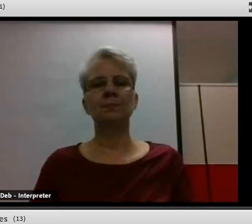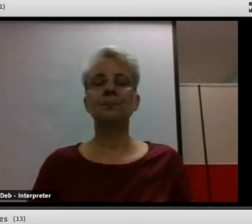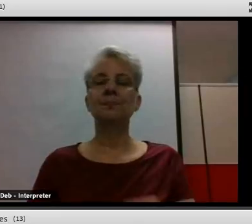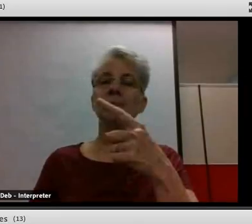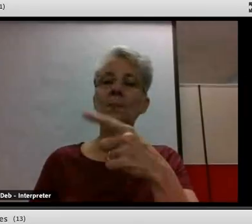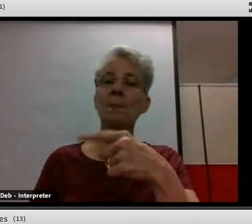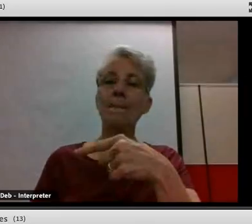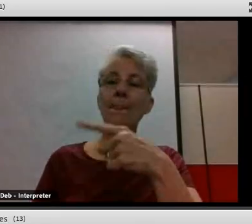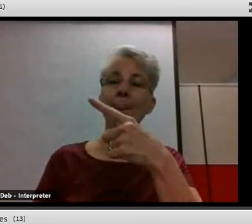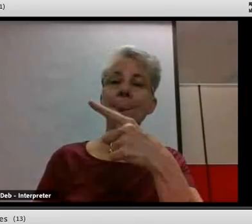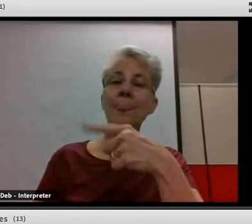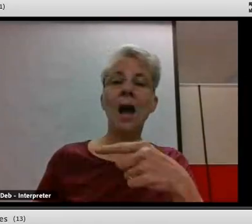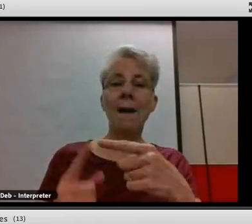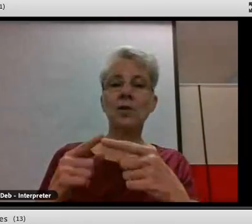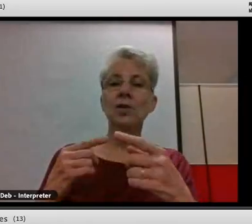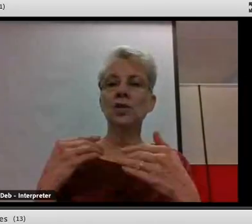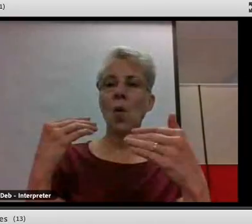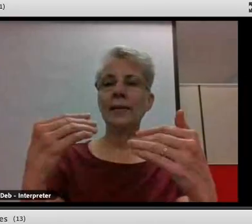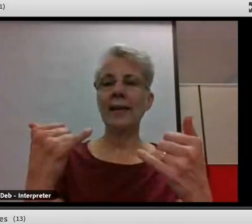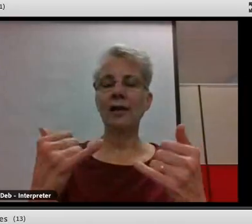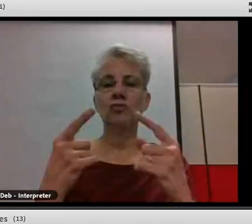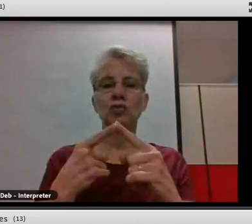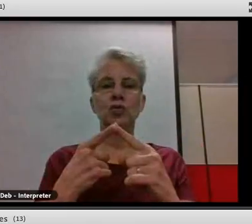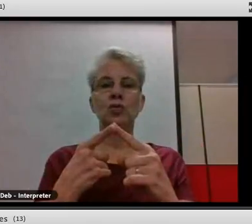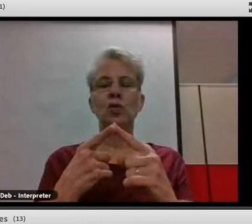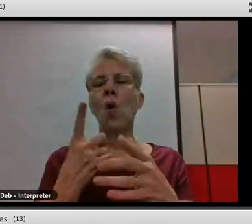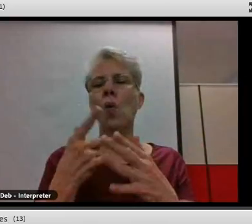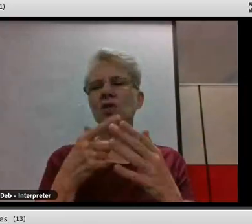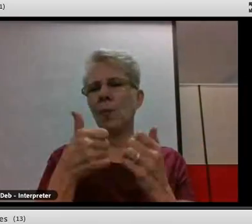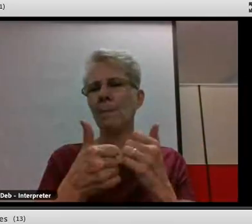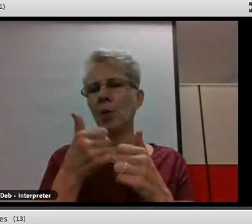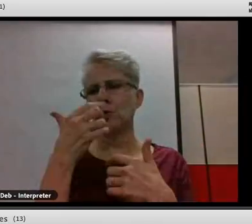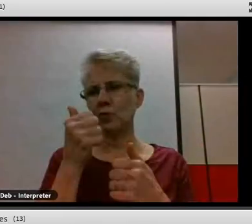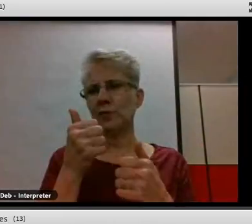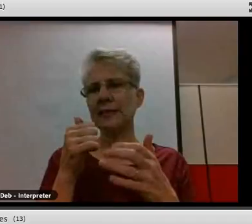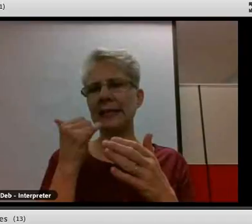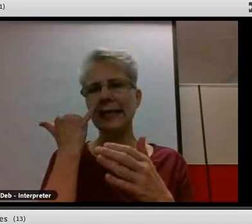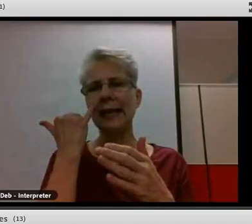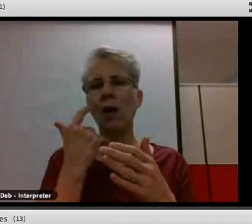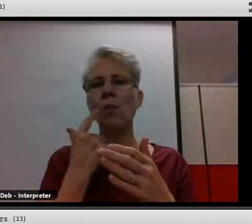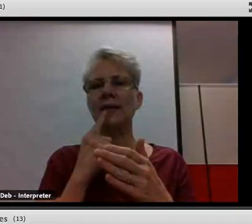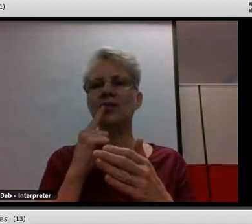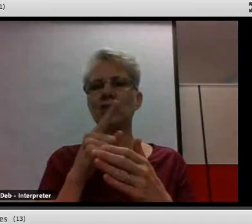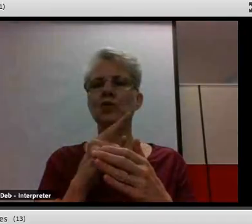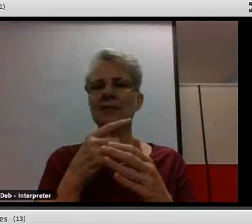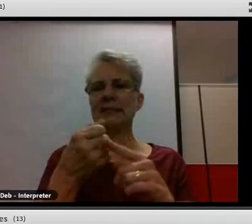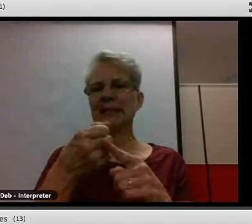Text can be resized to 200% without loss of content or function.